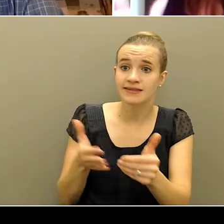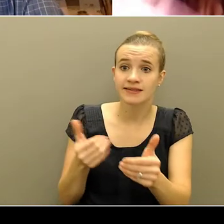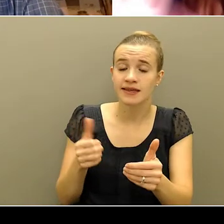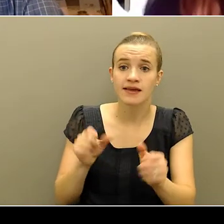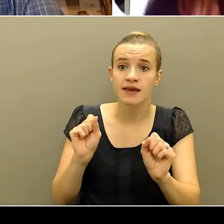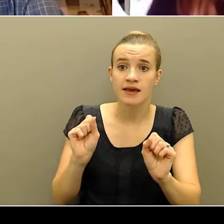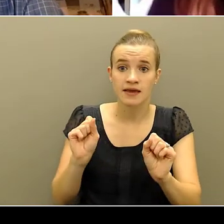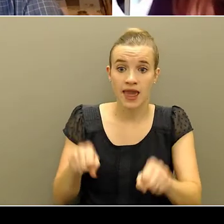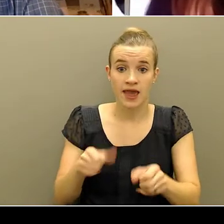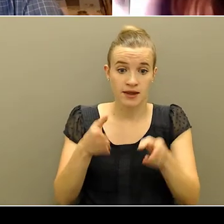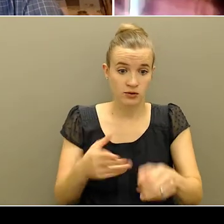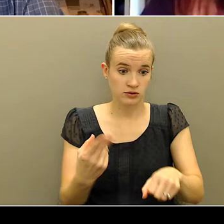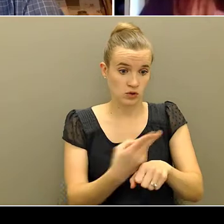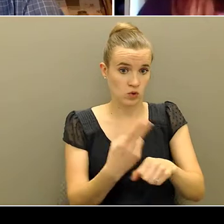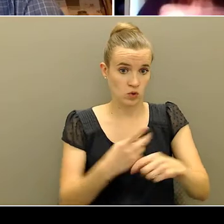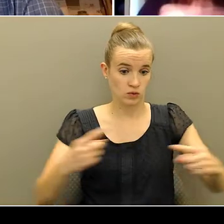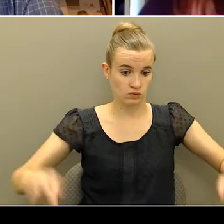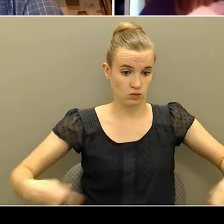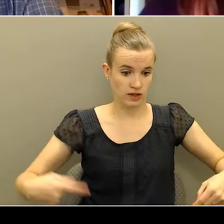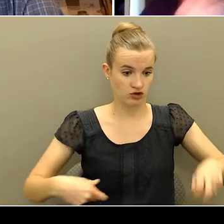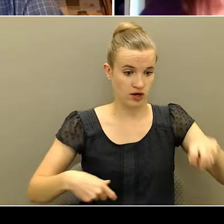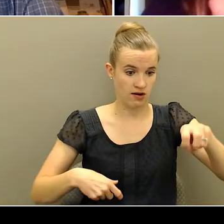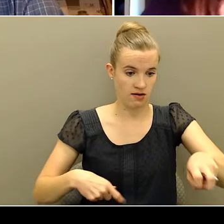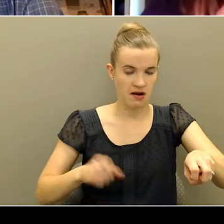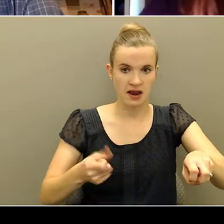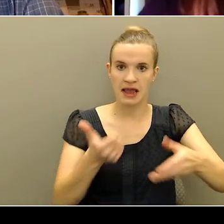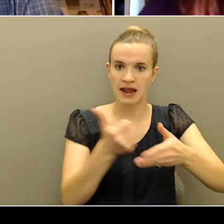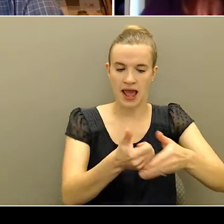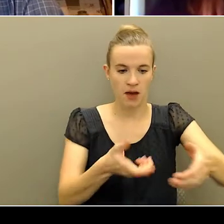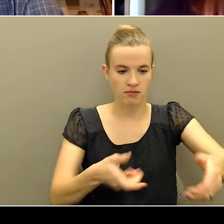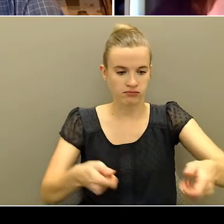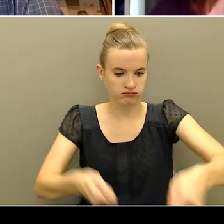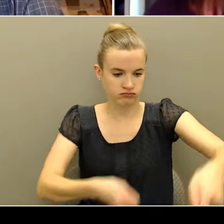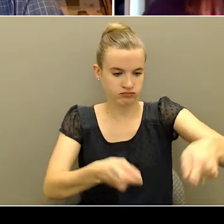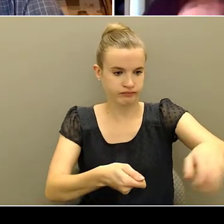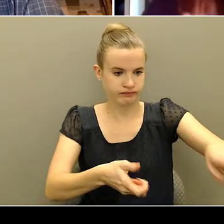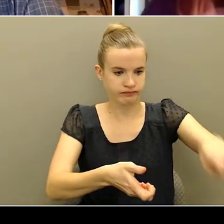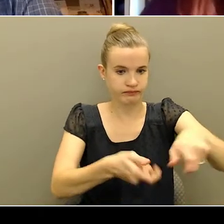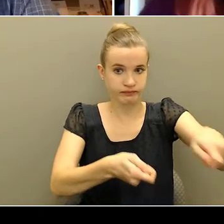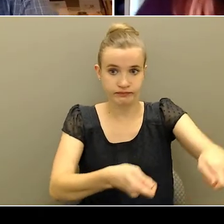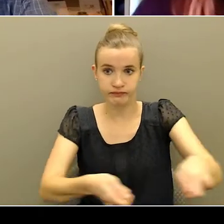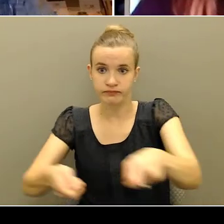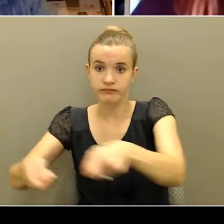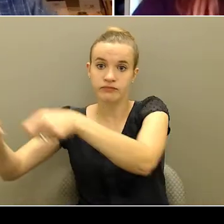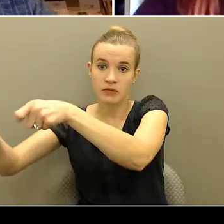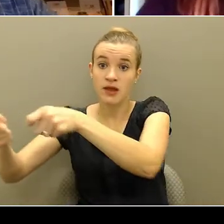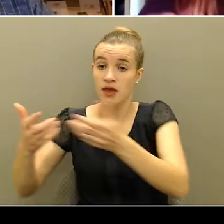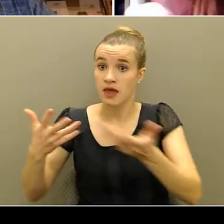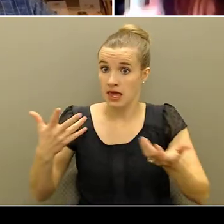evacuation situations. I mean, it's, it's so compact and portable. And super